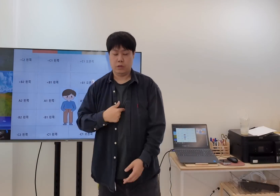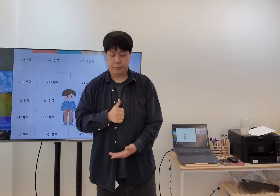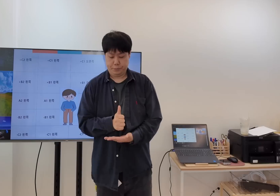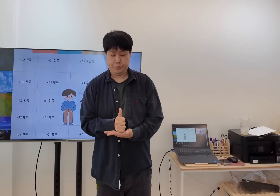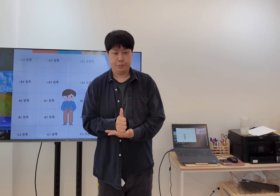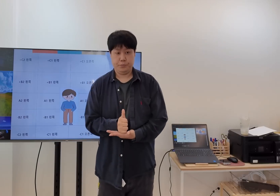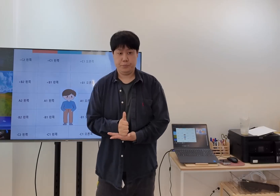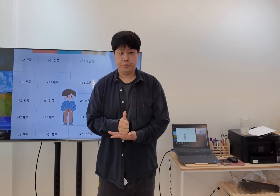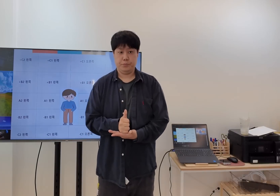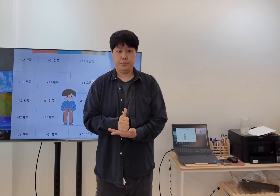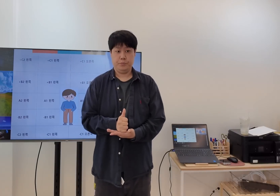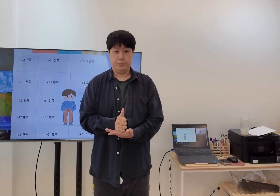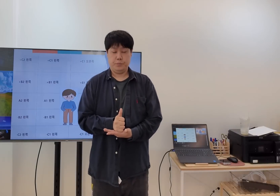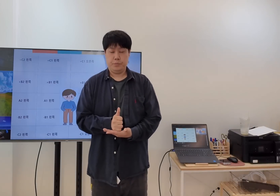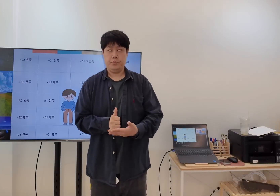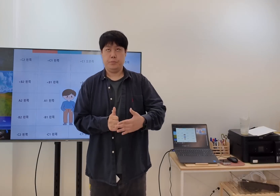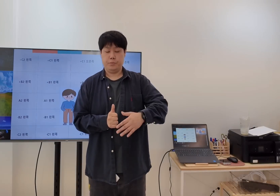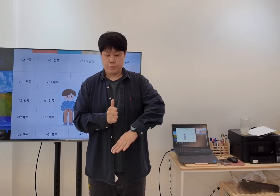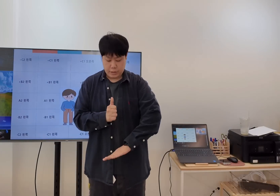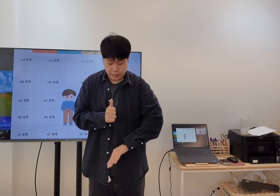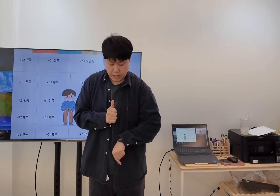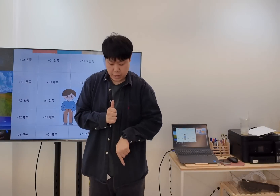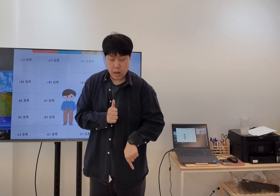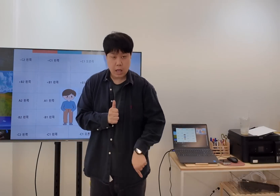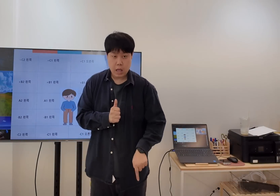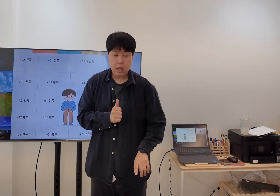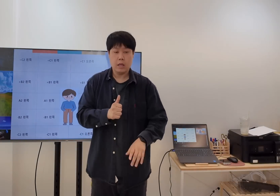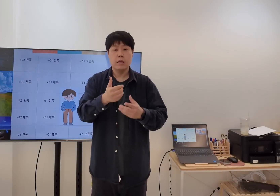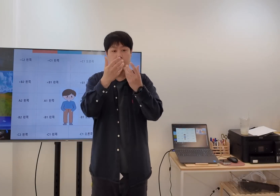I am here. Thinking downwards based on me means,